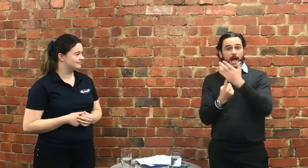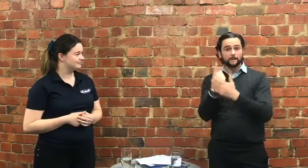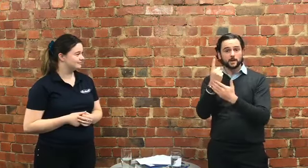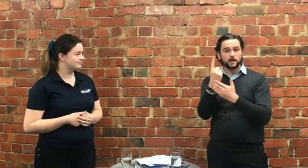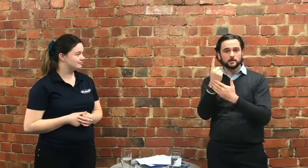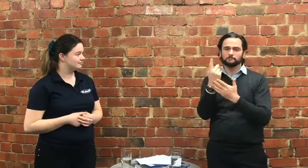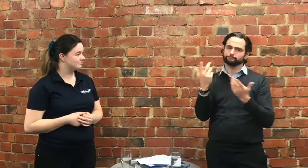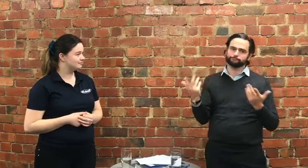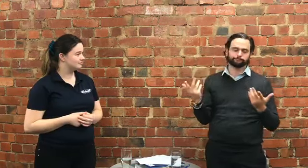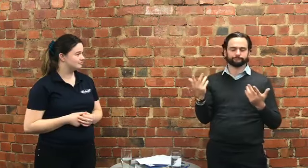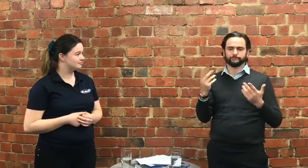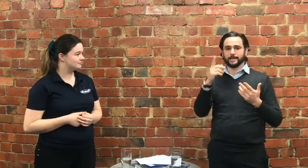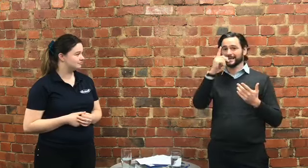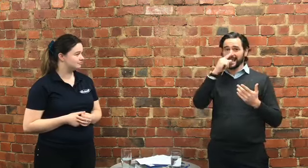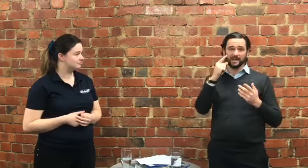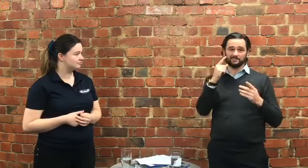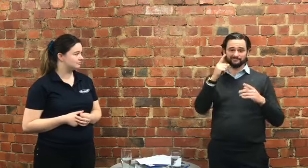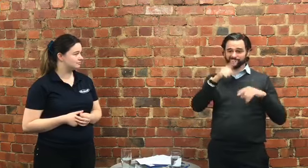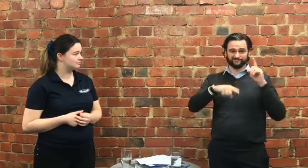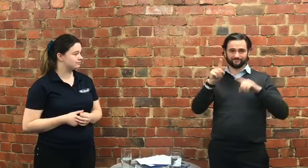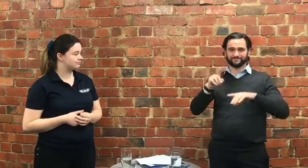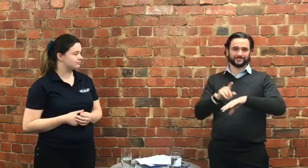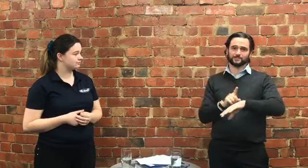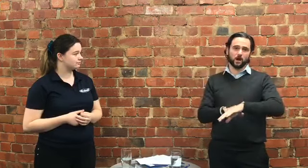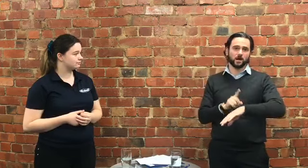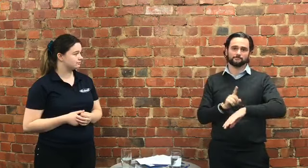And you can ask for a review in that instance.